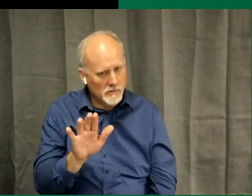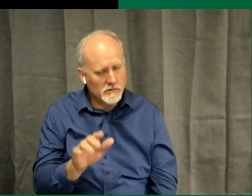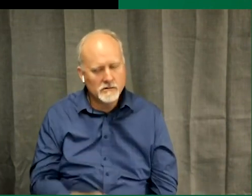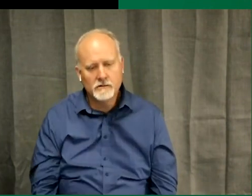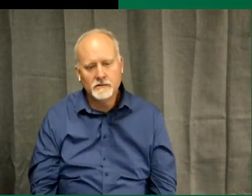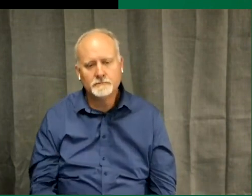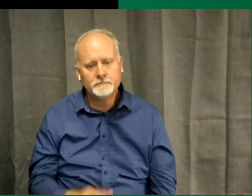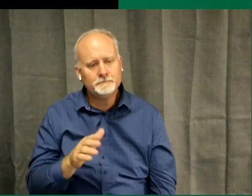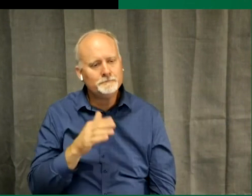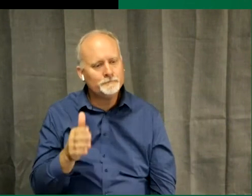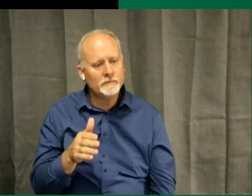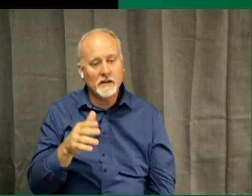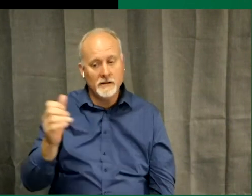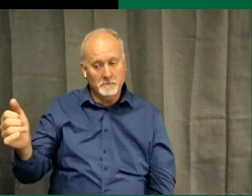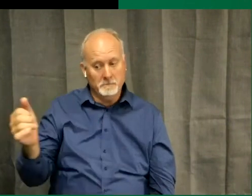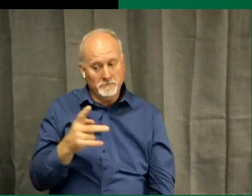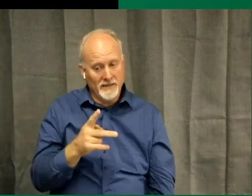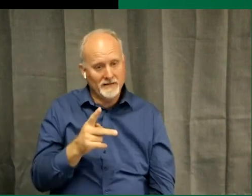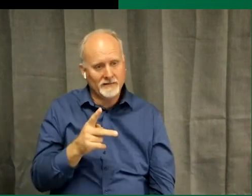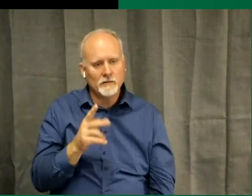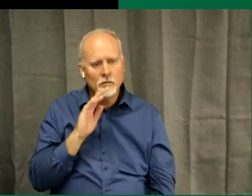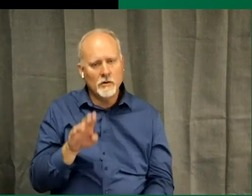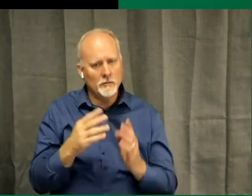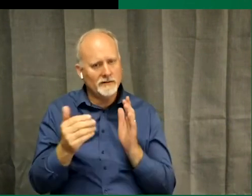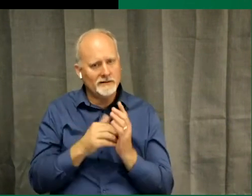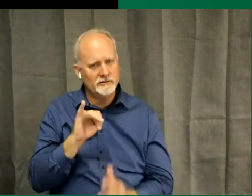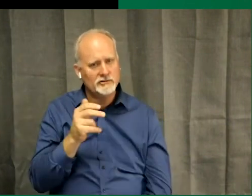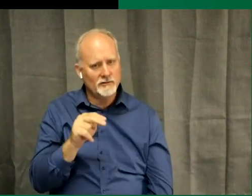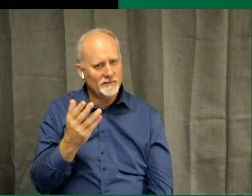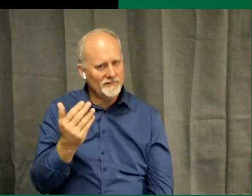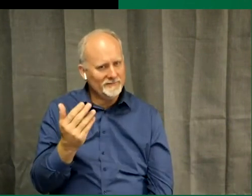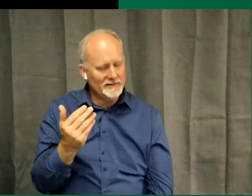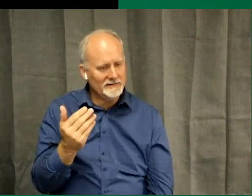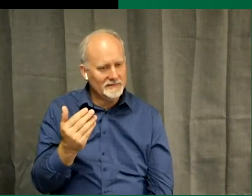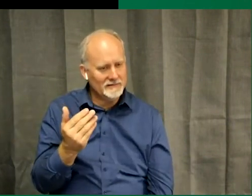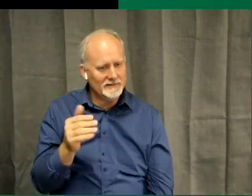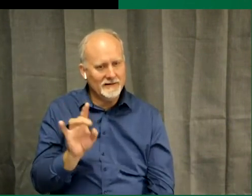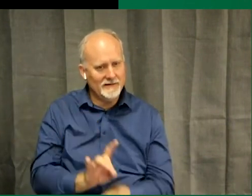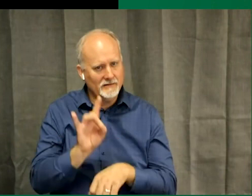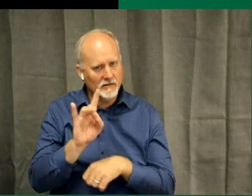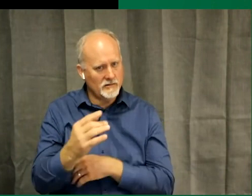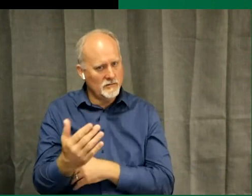for coming back you've heard already that we will reopen on january 15th at 8 am in the morning